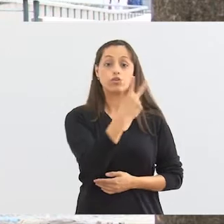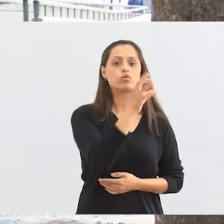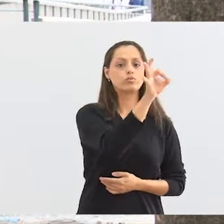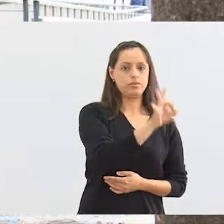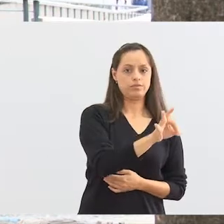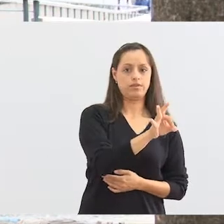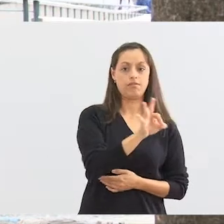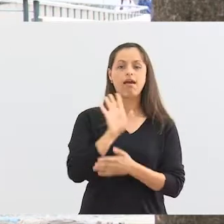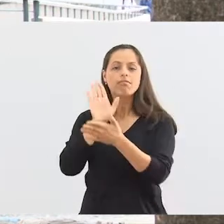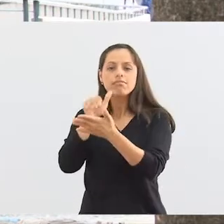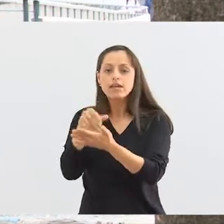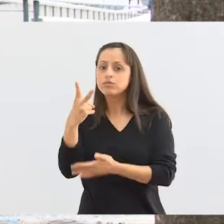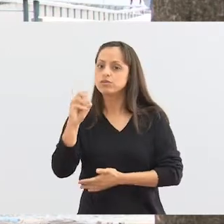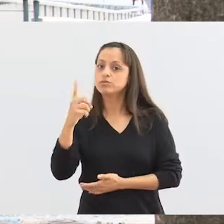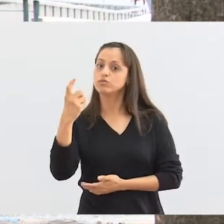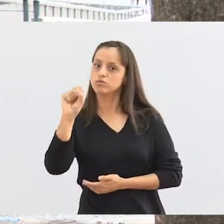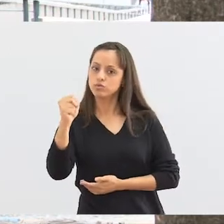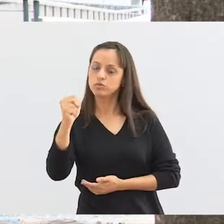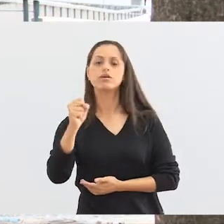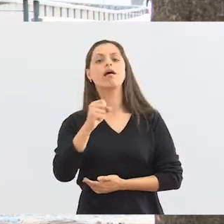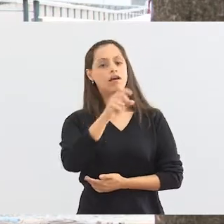in order to include these people in the academic community begins.